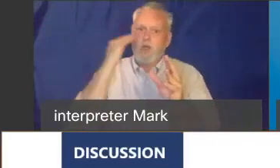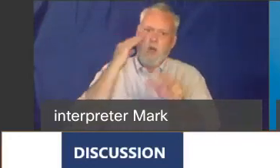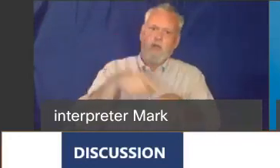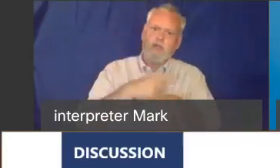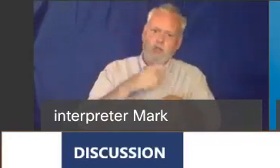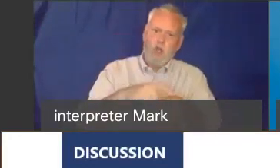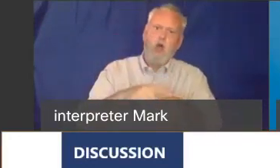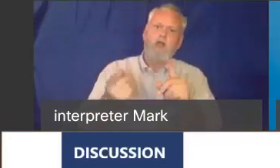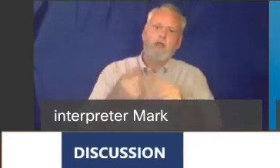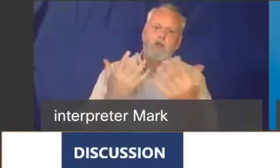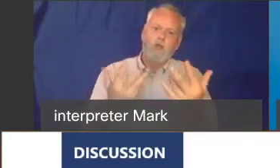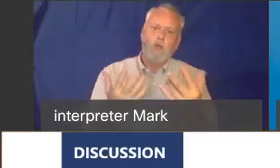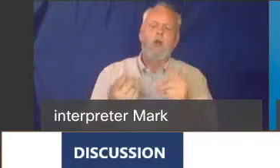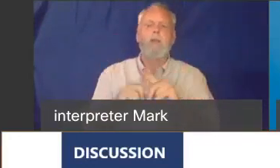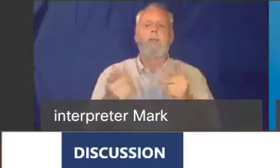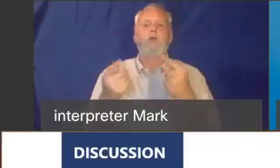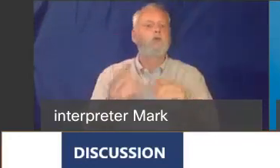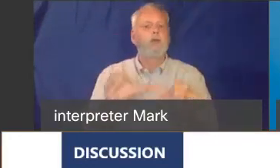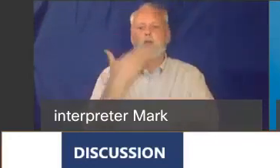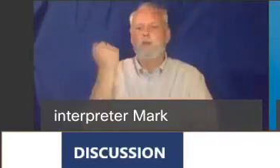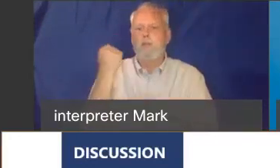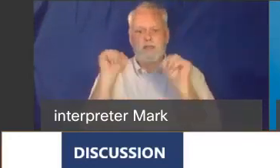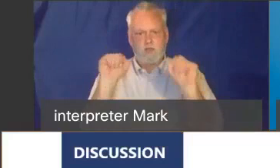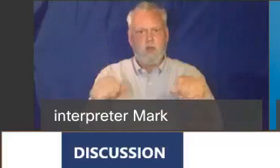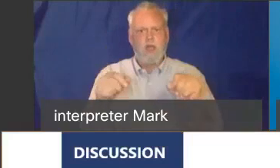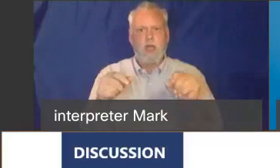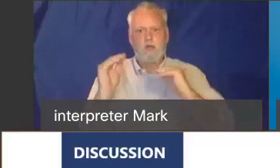But we're trying to do the best we can to balance all of those modes.